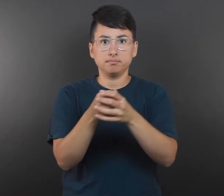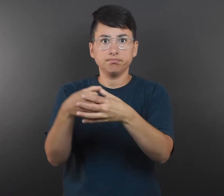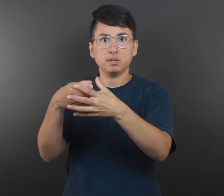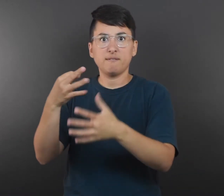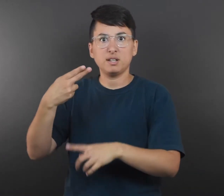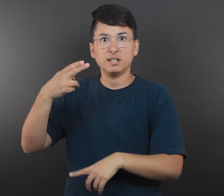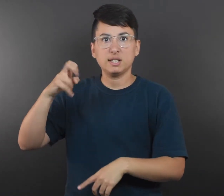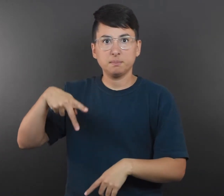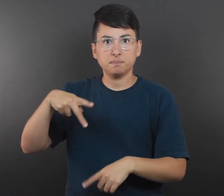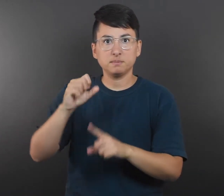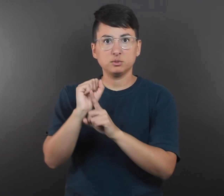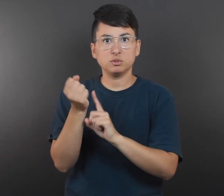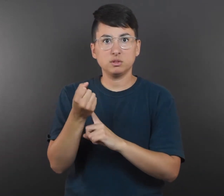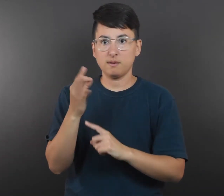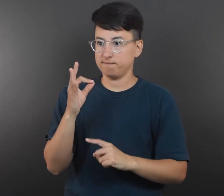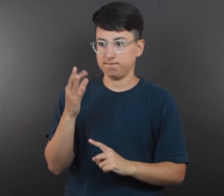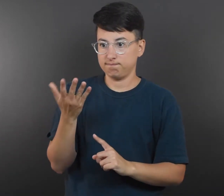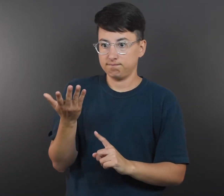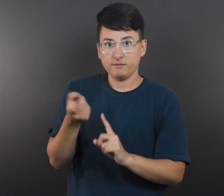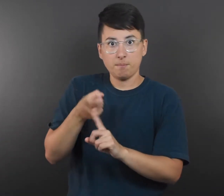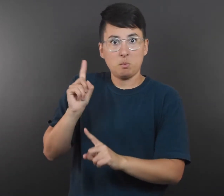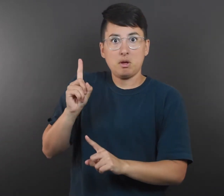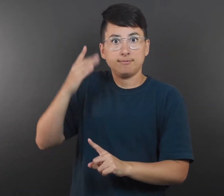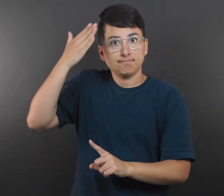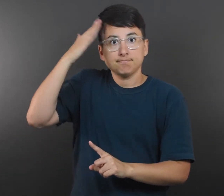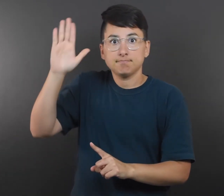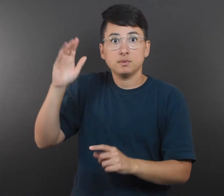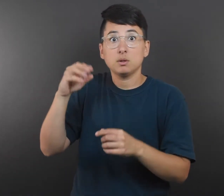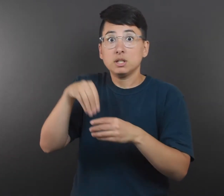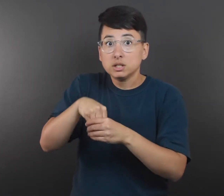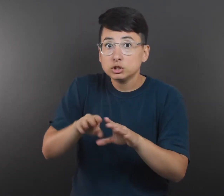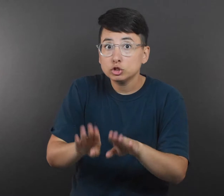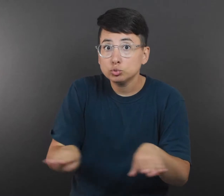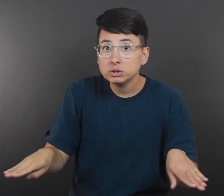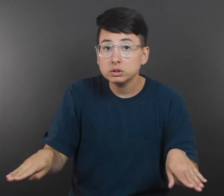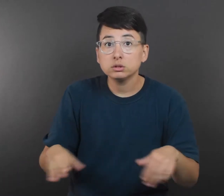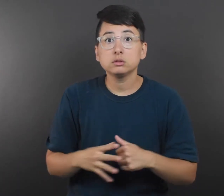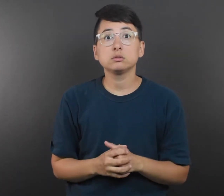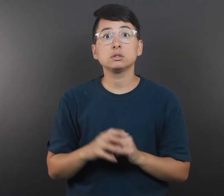among children in multiple states and countries, state health officials are